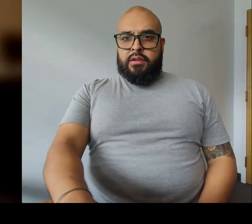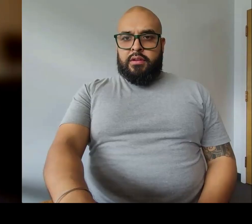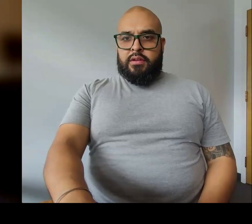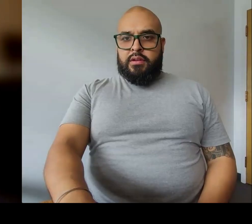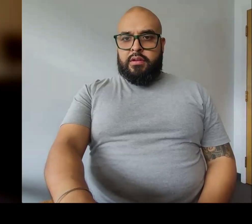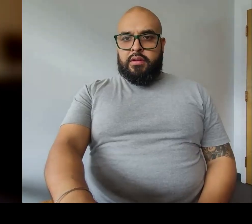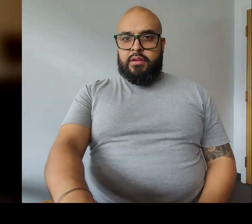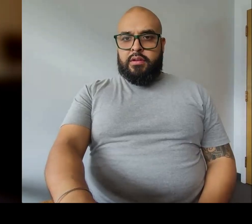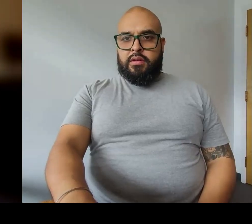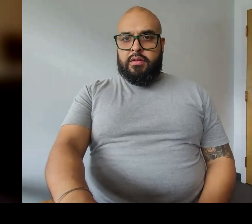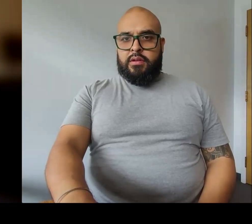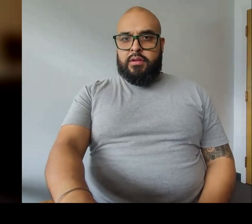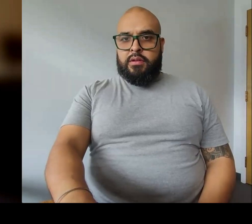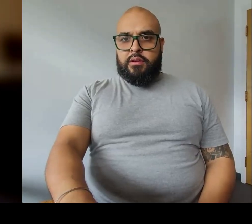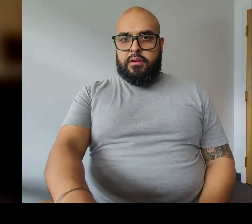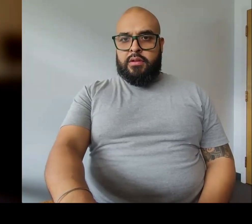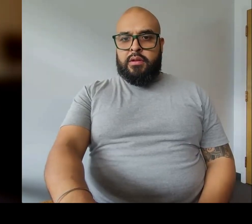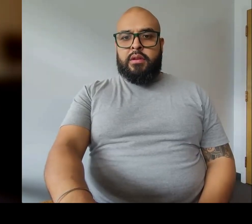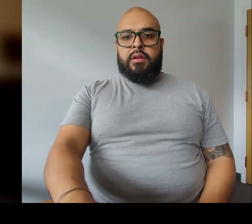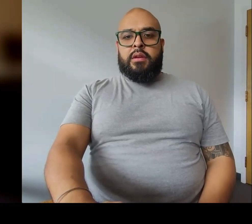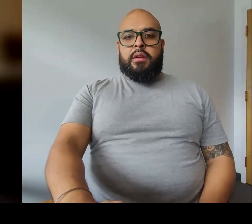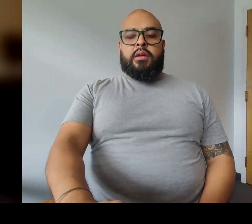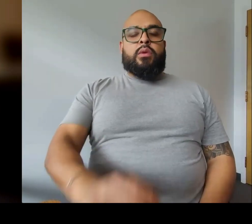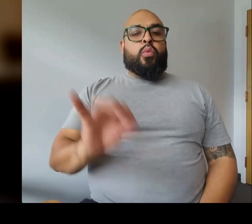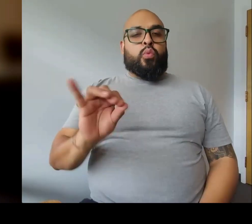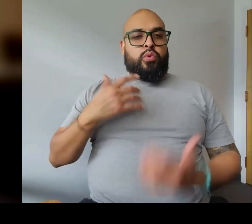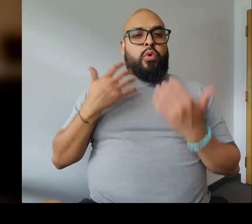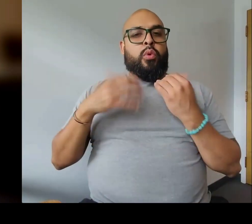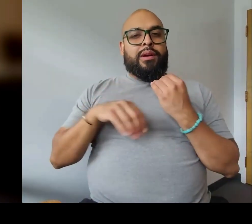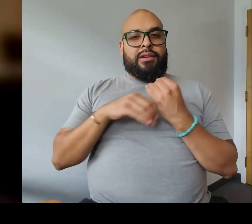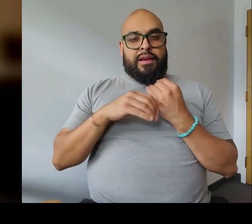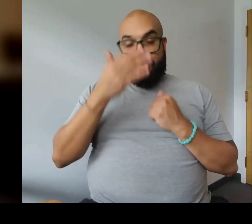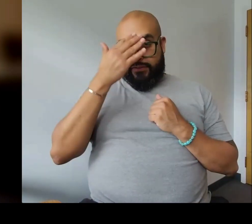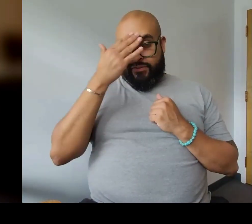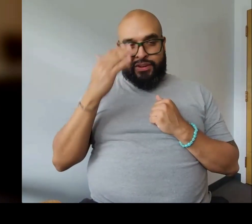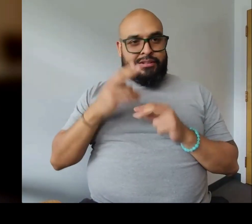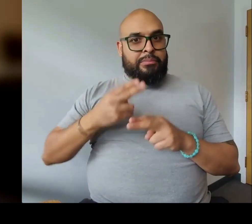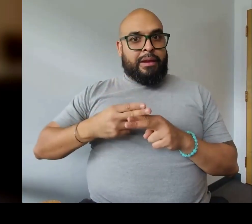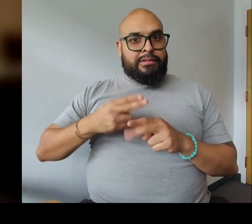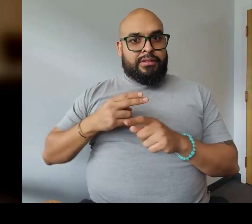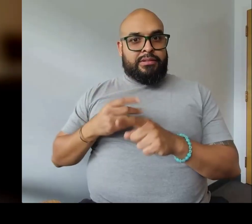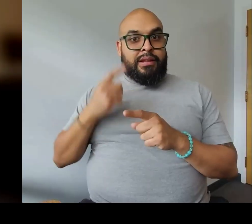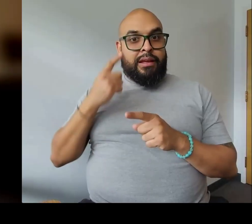I also wanted to add, and I'm sorry I forgot to mention this, I think a big piece is